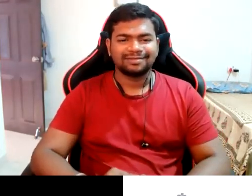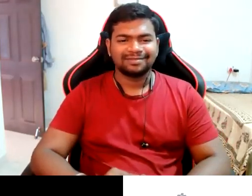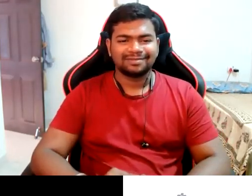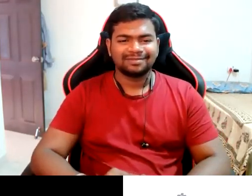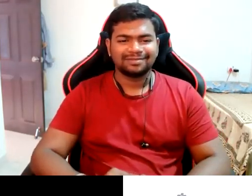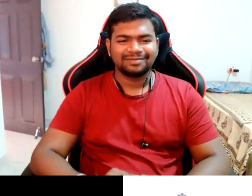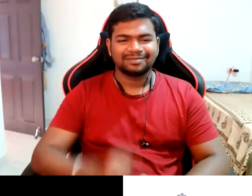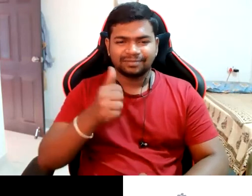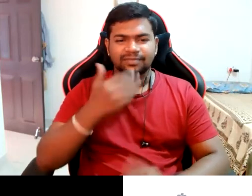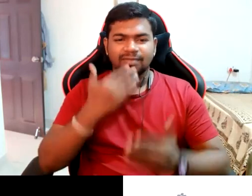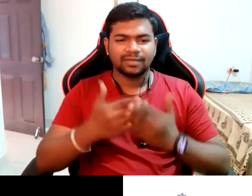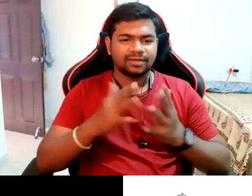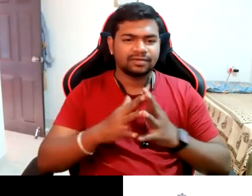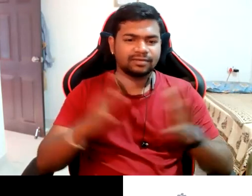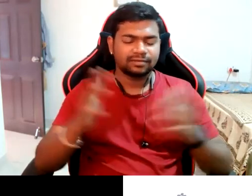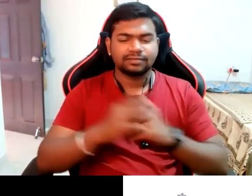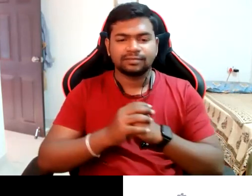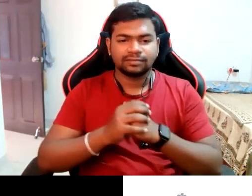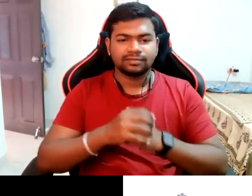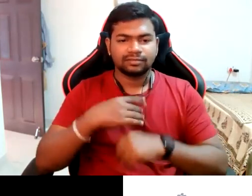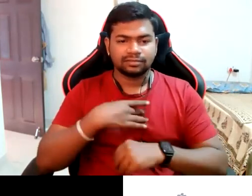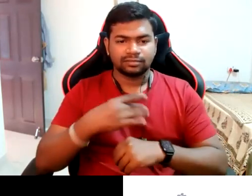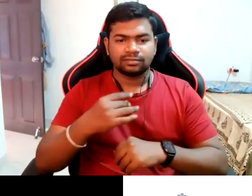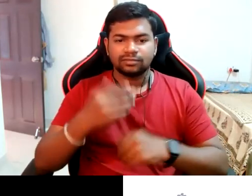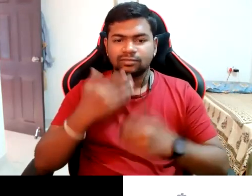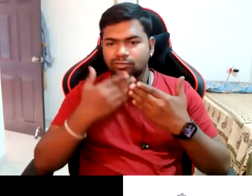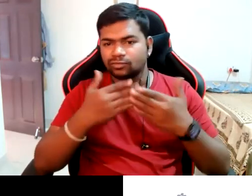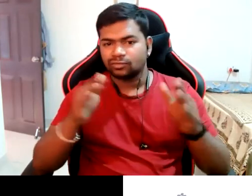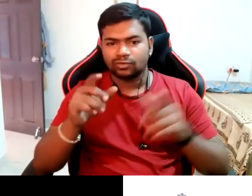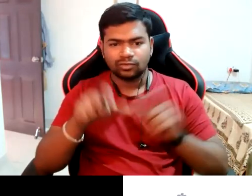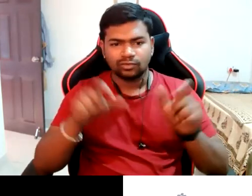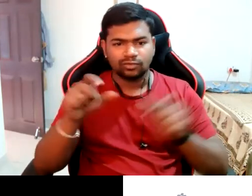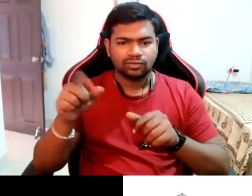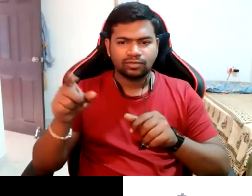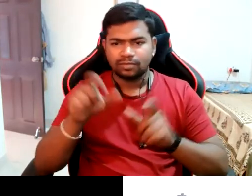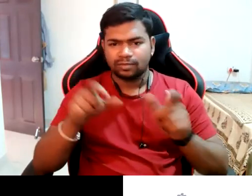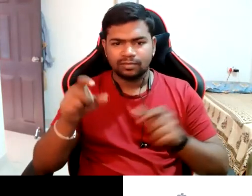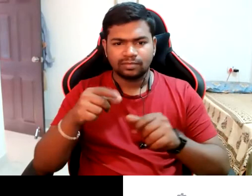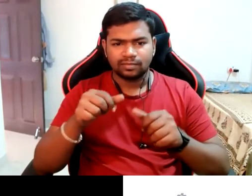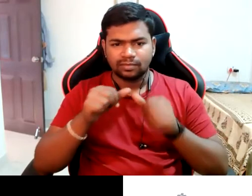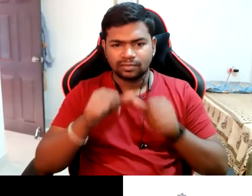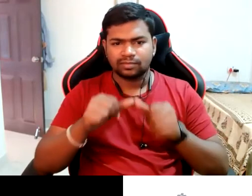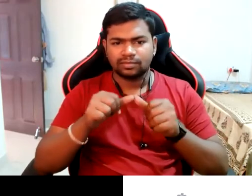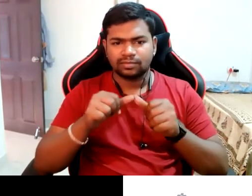thanks so much and it now I would like to open the floor for the audience. Enough of me asking so many questions.